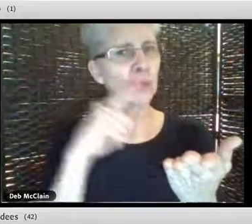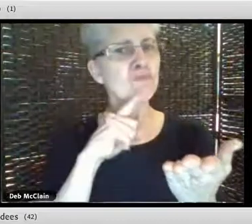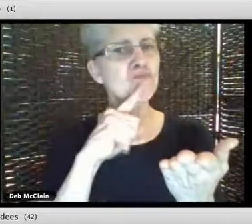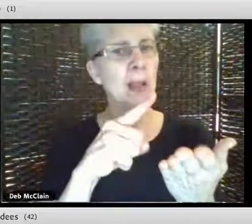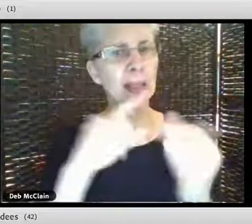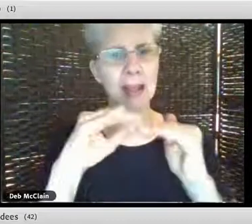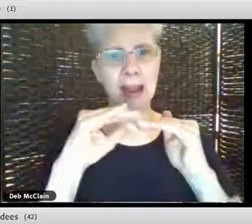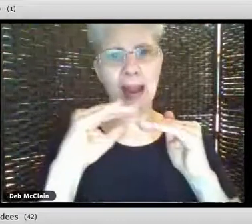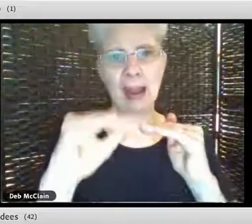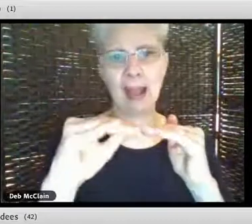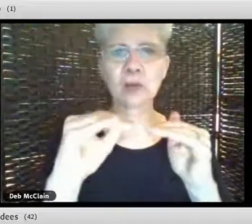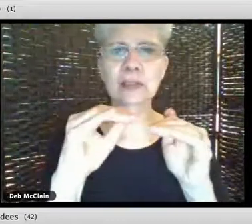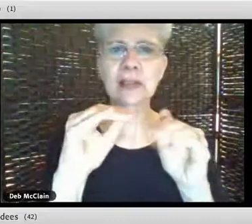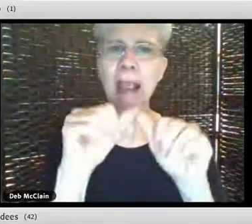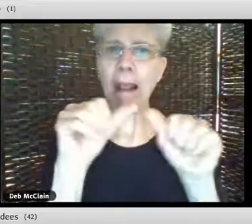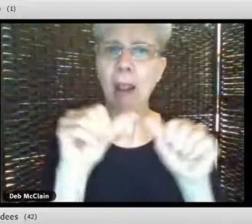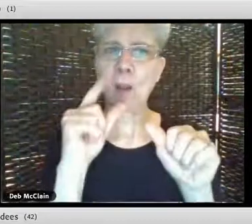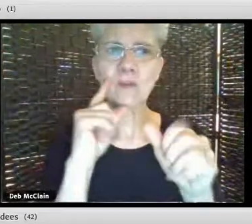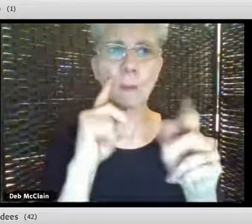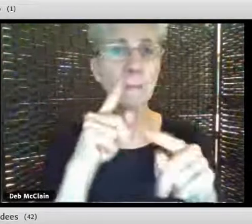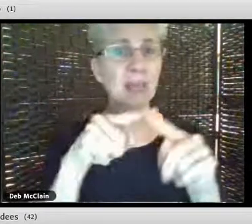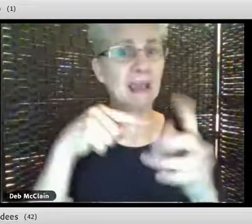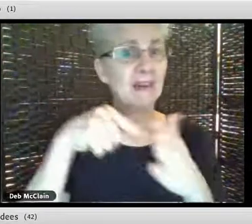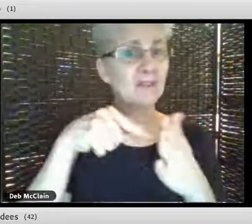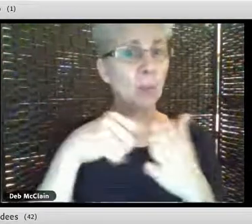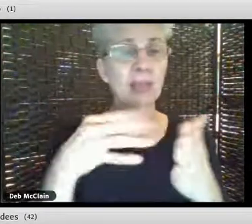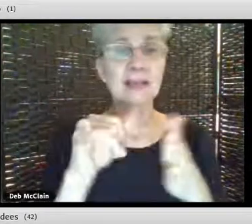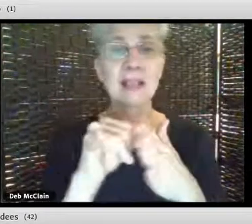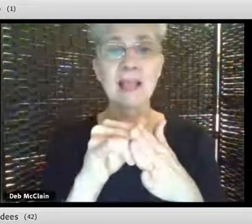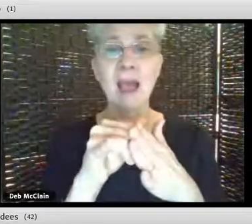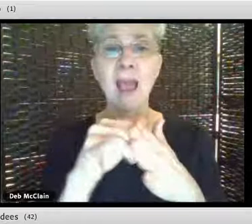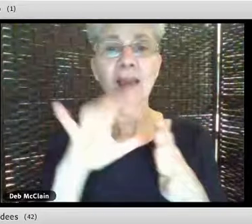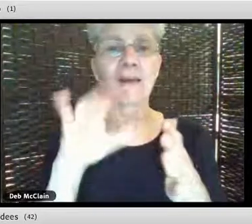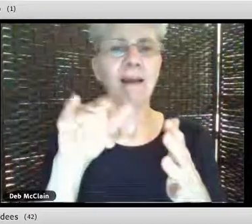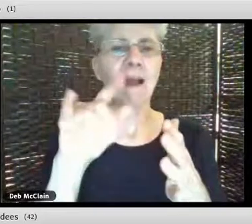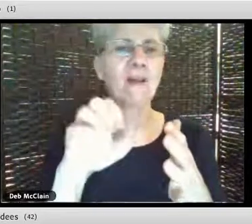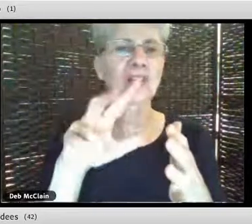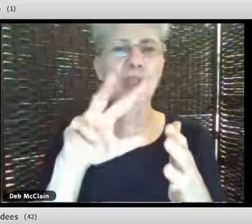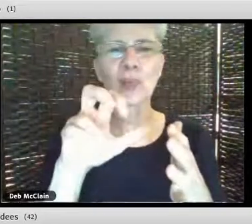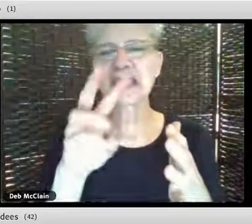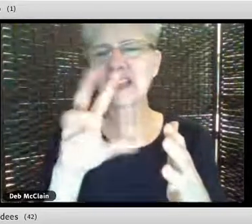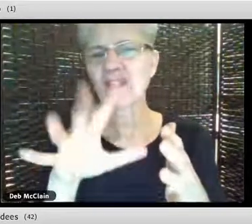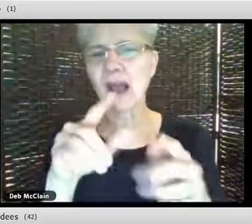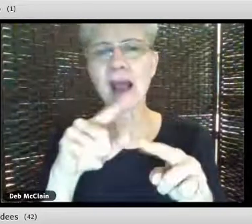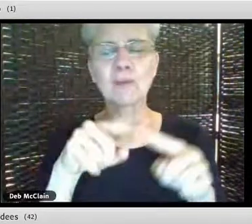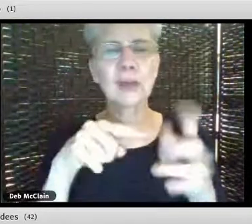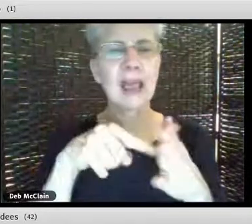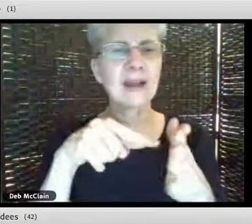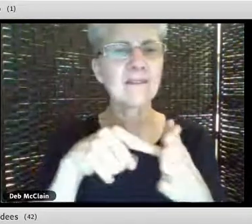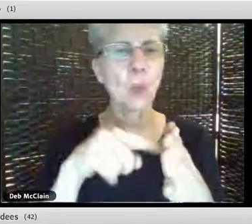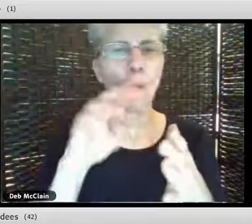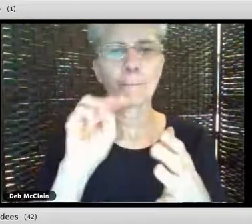who can't afford things like Office 365 or can't afford to buy that Microsoft suite, and I think it's a fantastic way